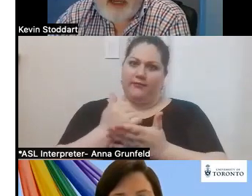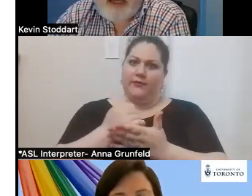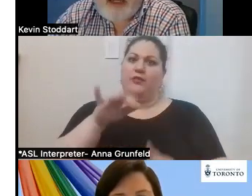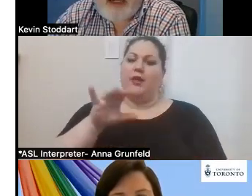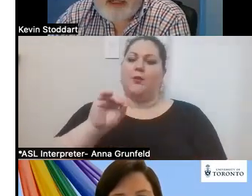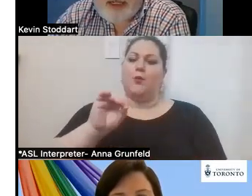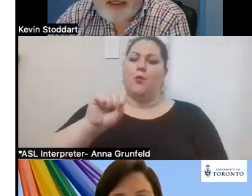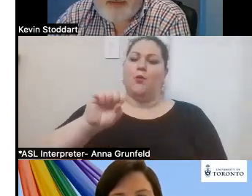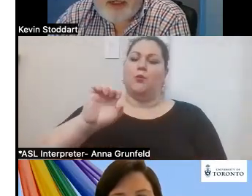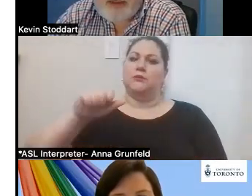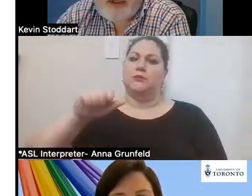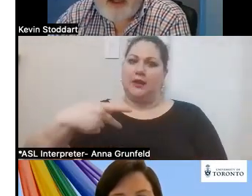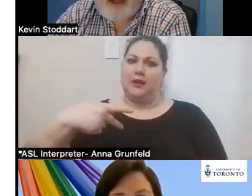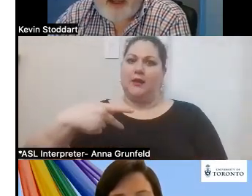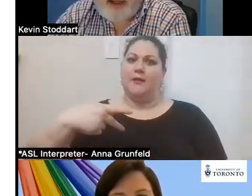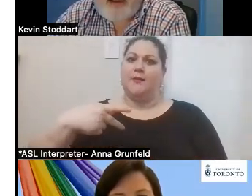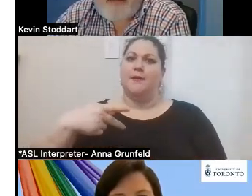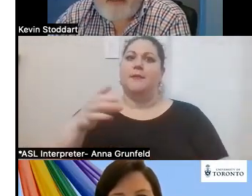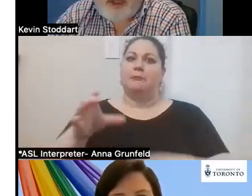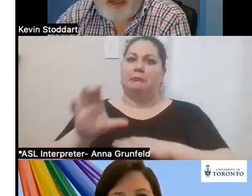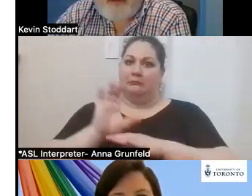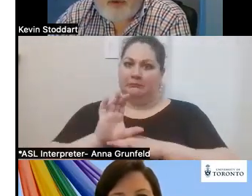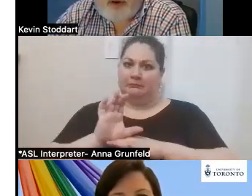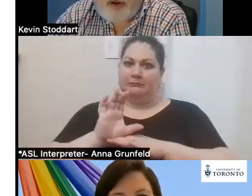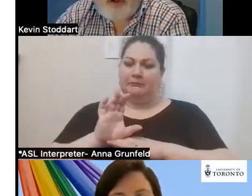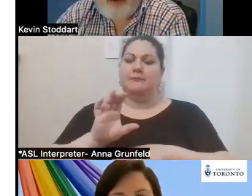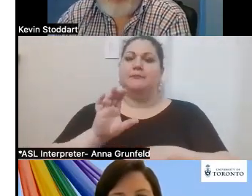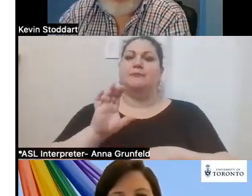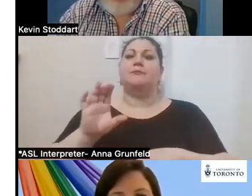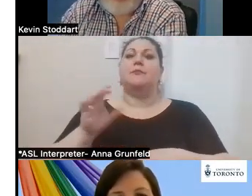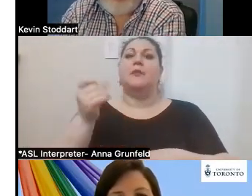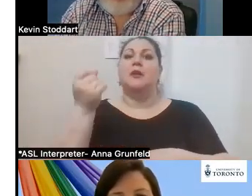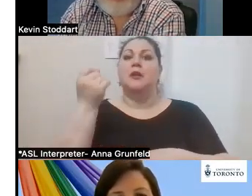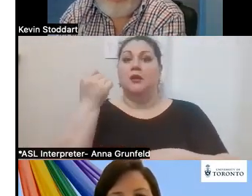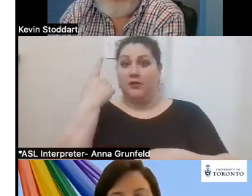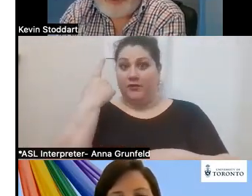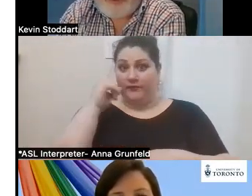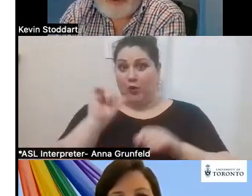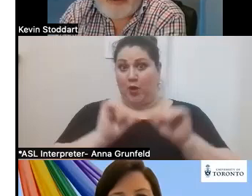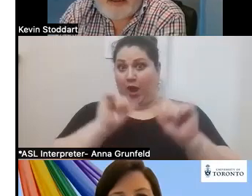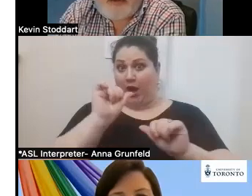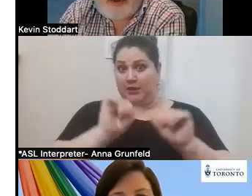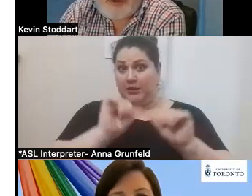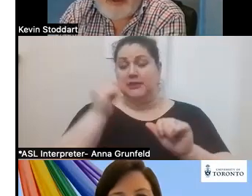getting an assessment but for ongoing coaching academic, social emotional coaching, coaching,